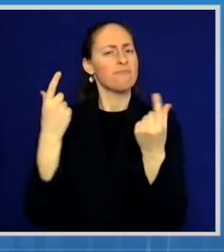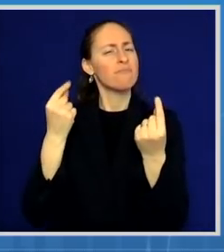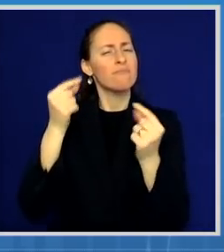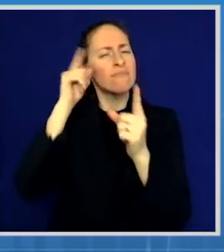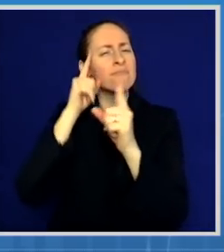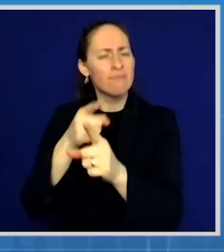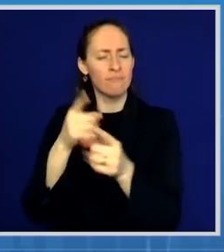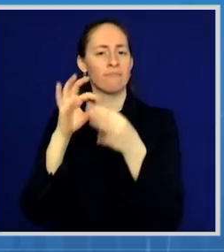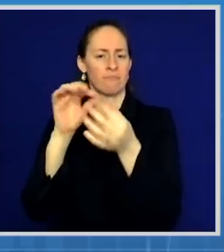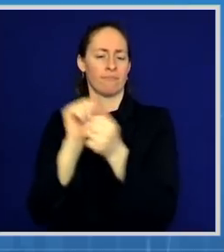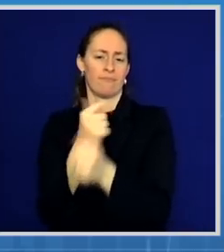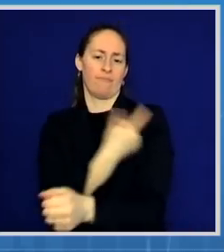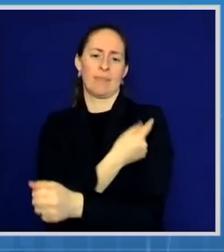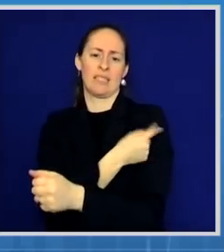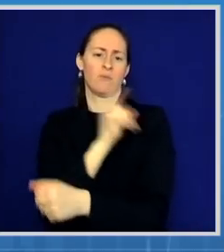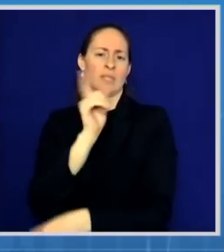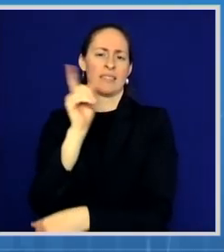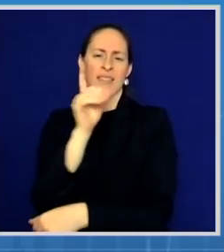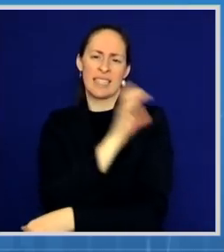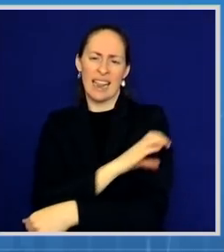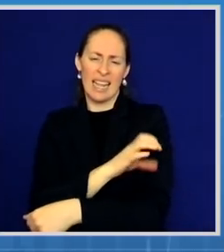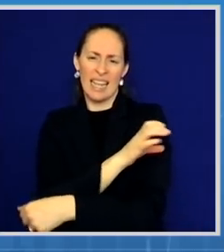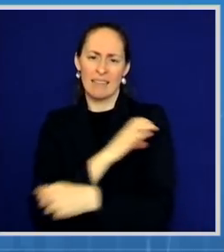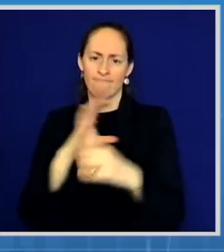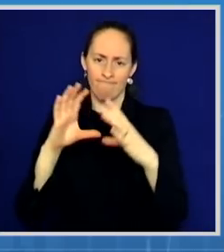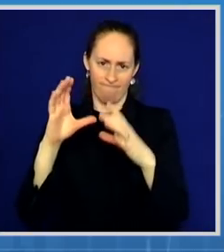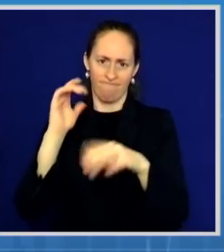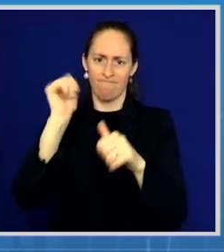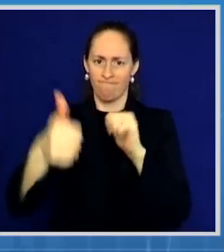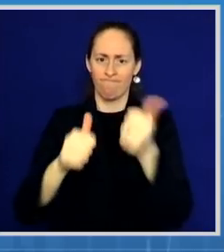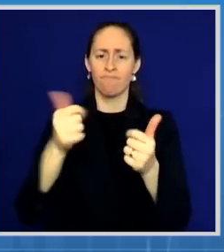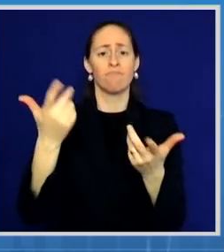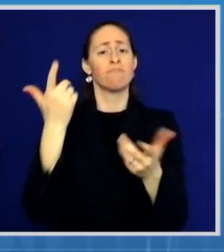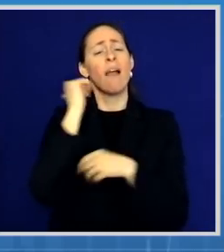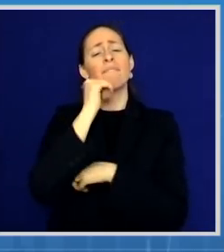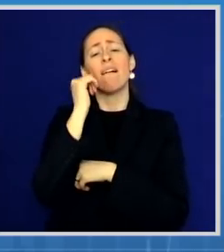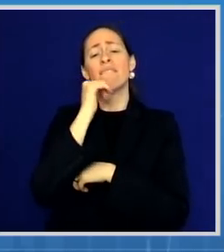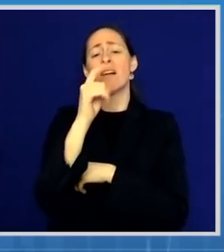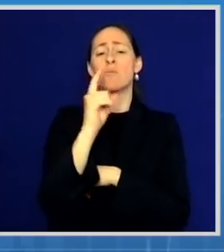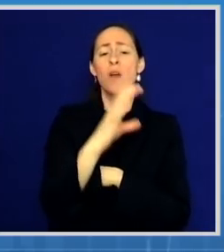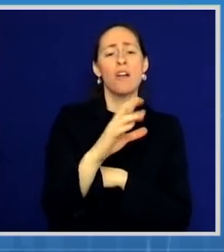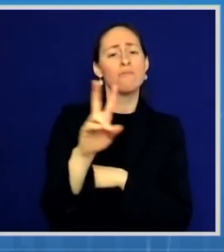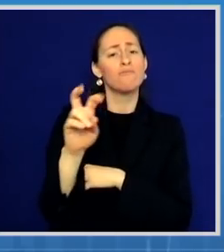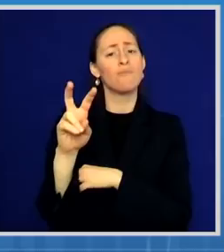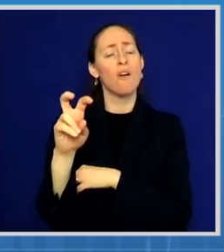administered daily, they're forming community focus groups, which include primarily people of east Asian descent